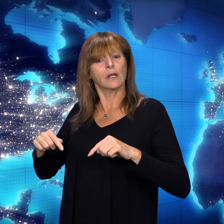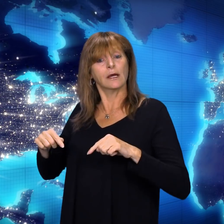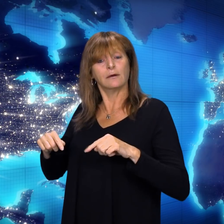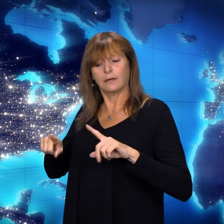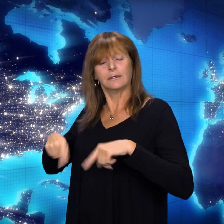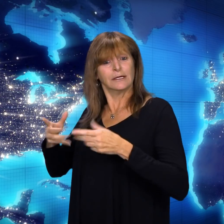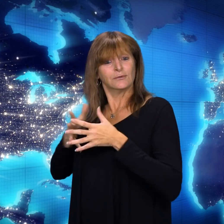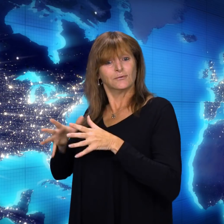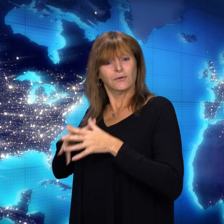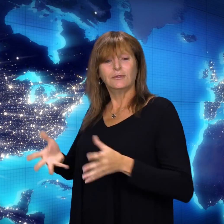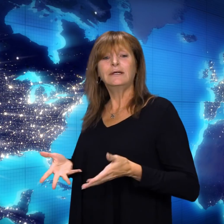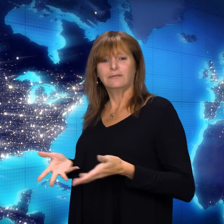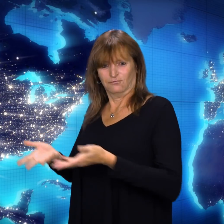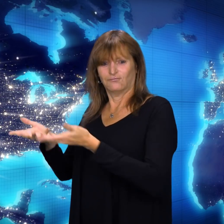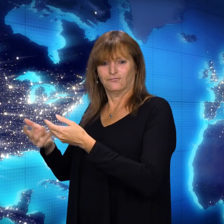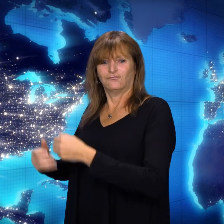Now, let’s go to next story.